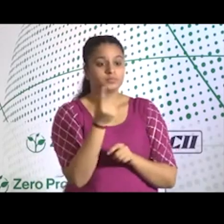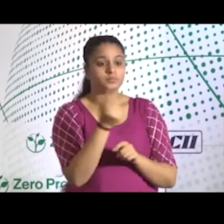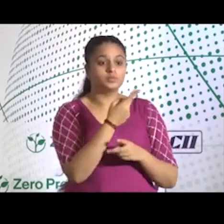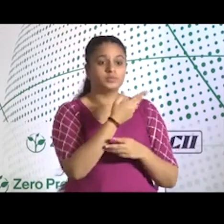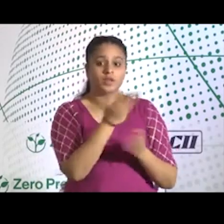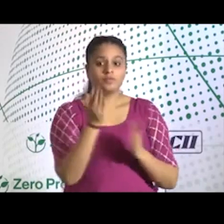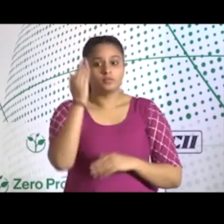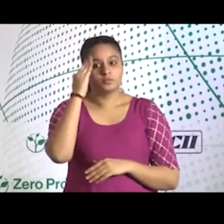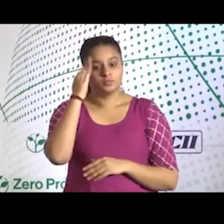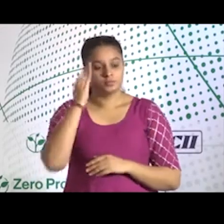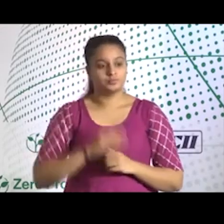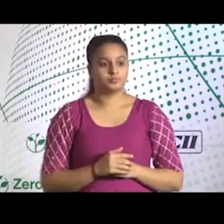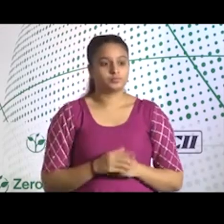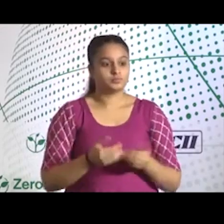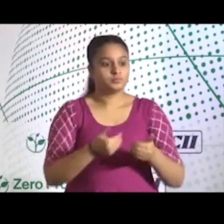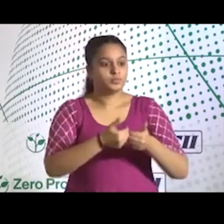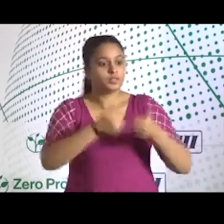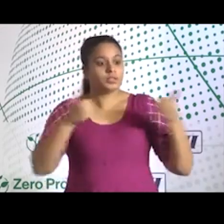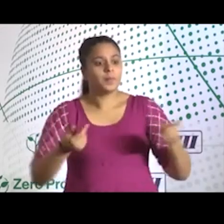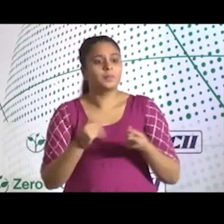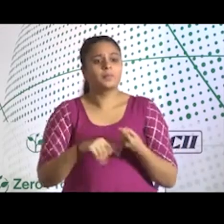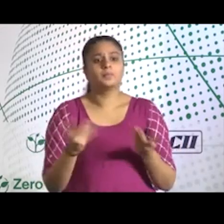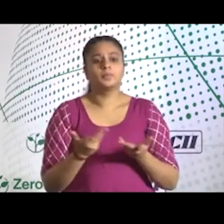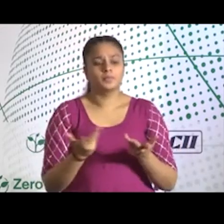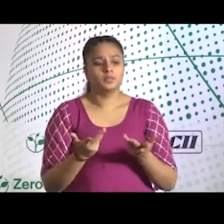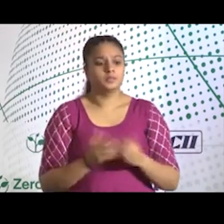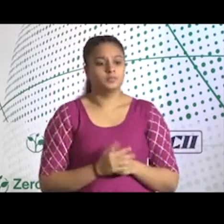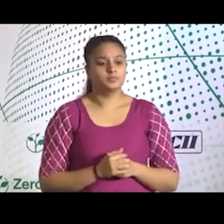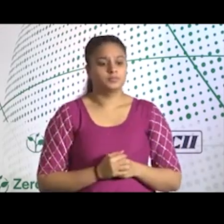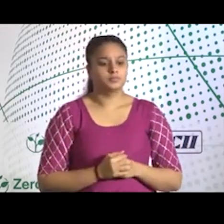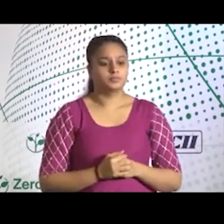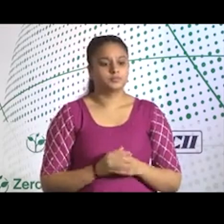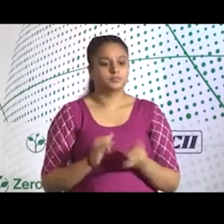But I think where the gap happens is and where shall be